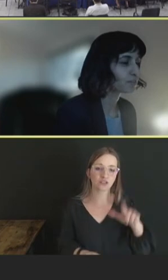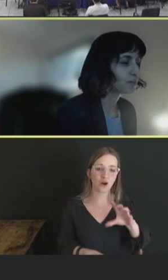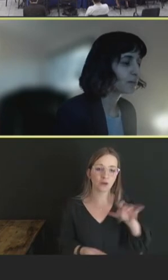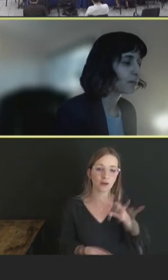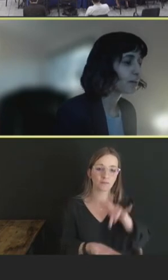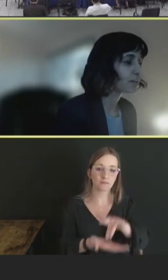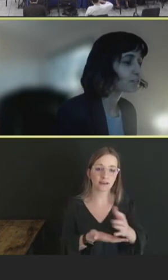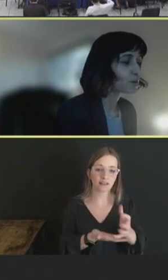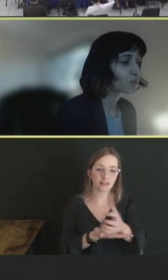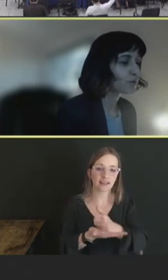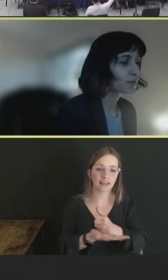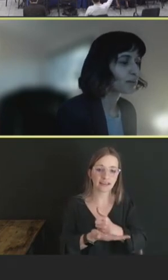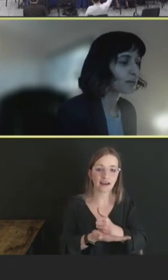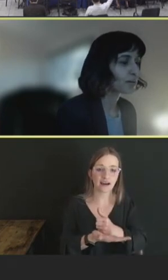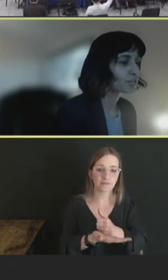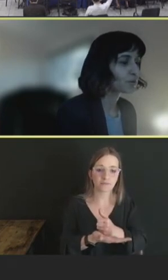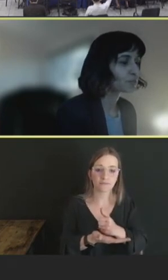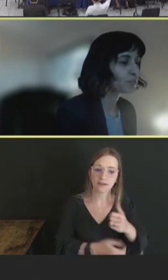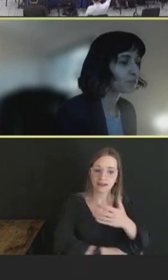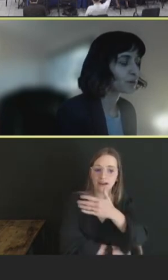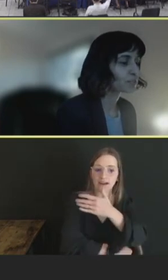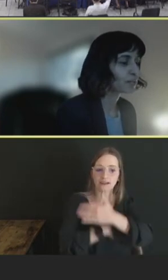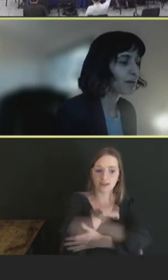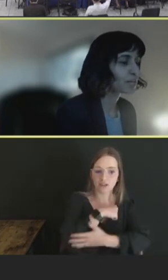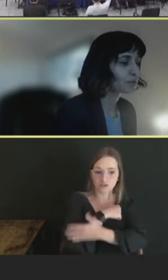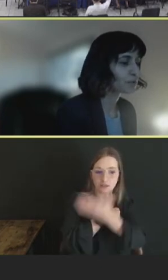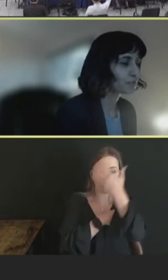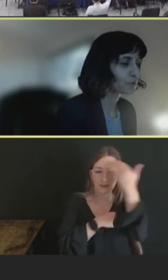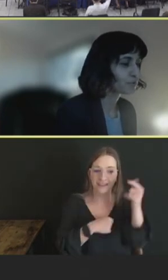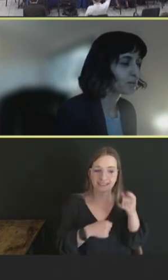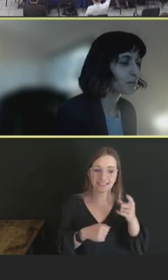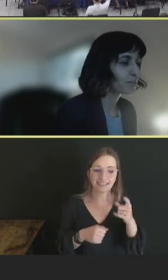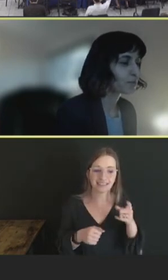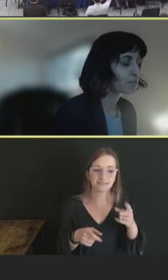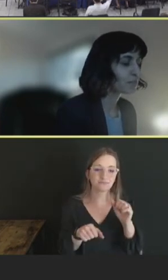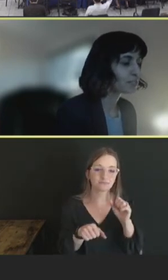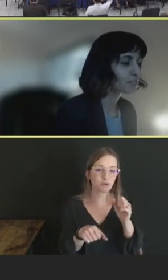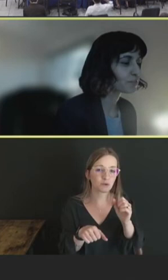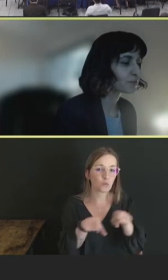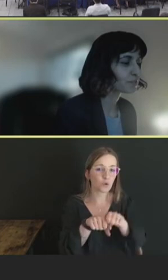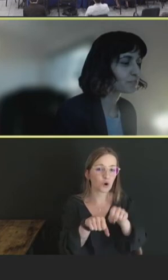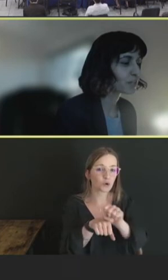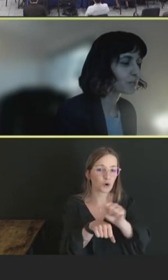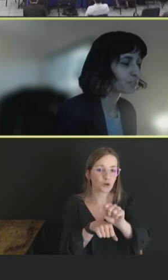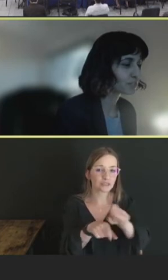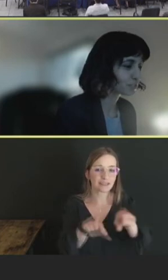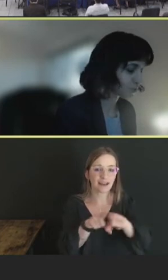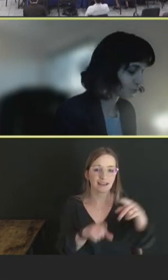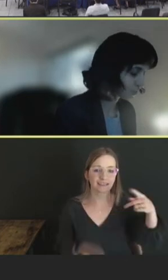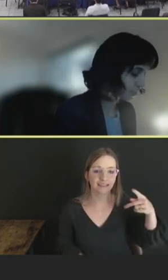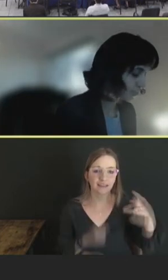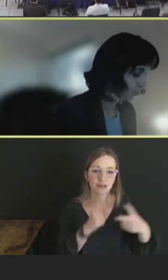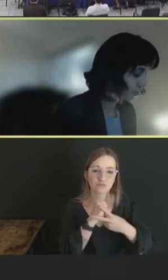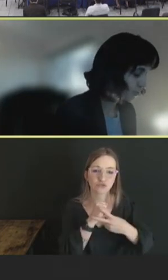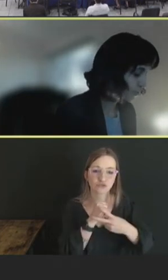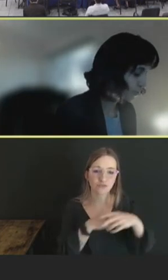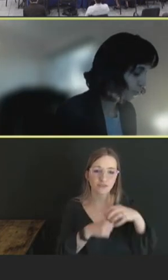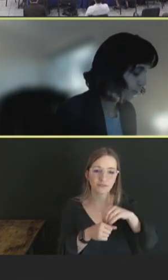And it's noteworthy that in countries where thiomersal has been removed, the prevalence of neurodevelopmental disorders continues to increase.